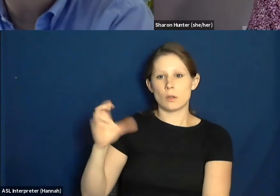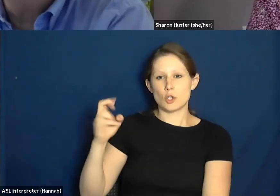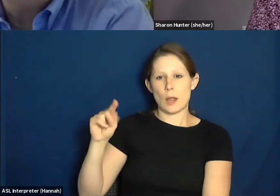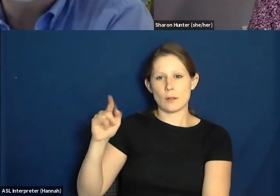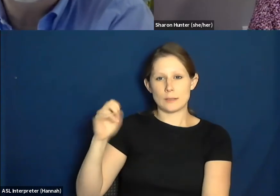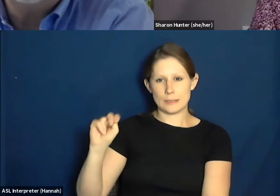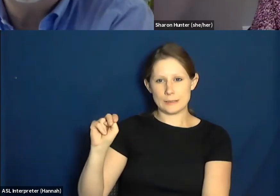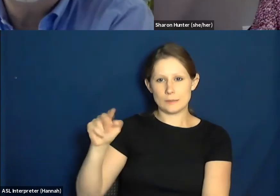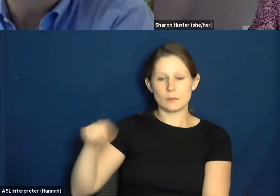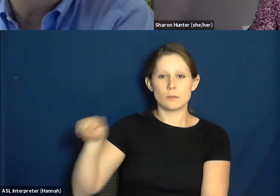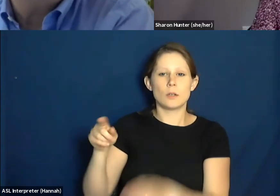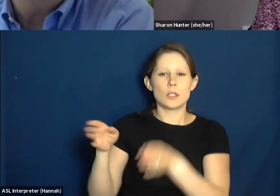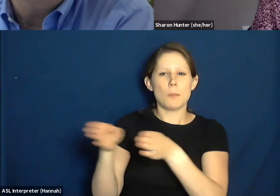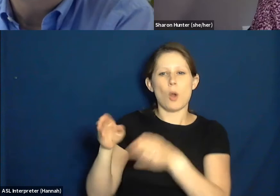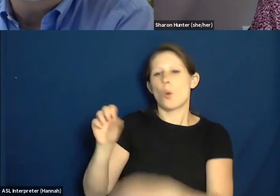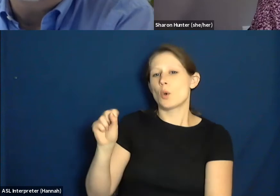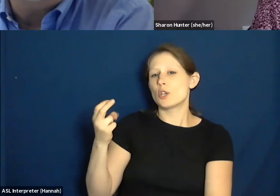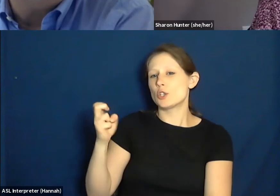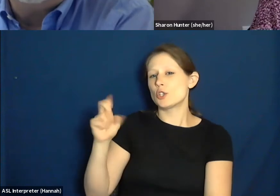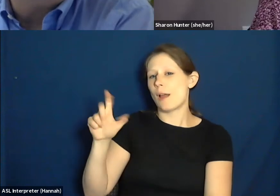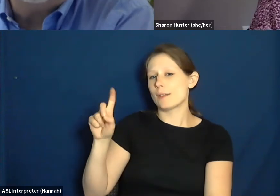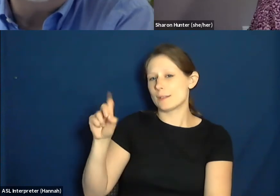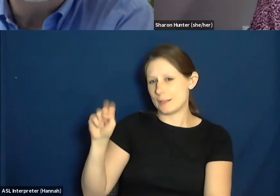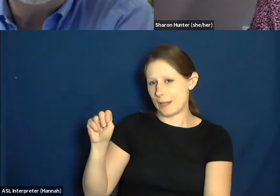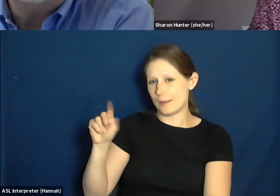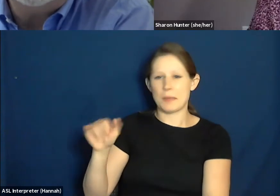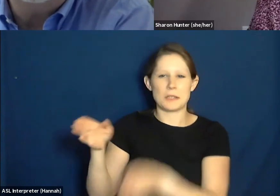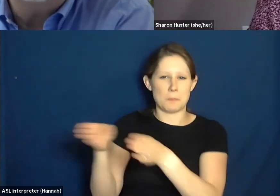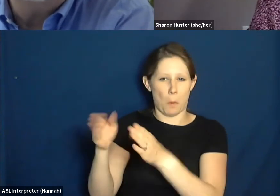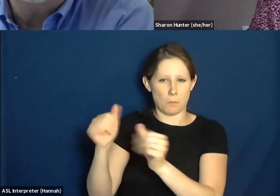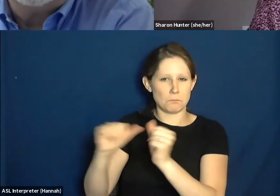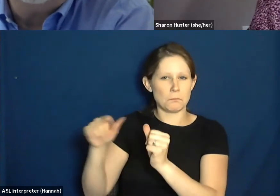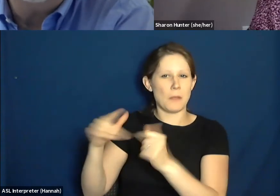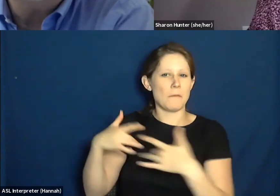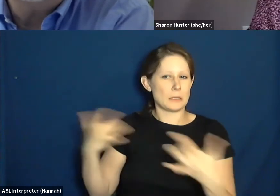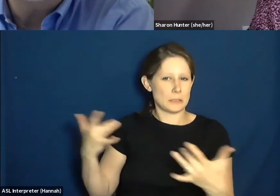socially distanced event and acknowledged that the audience was